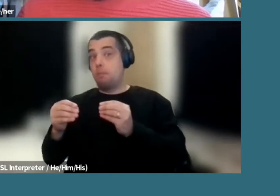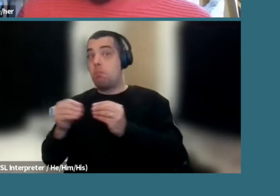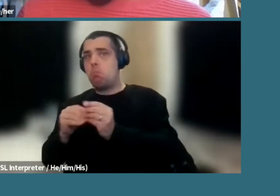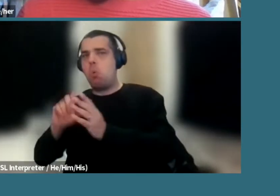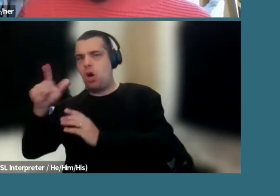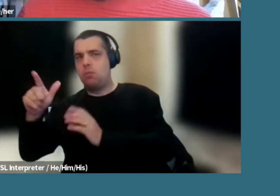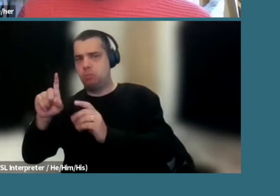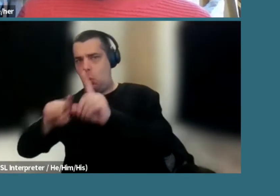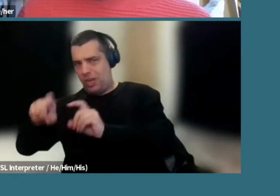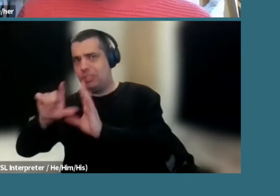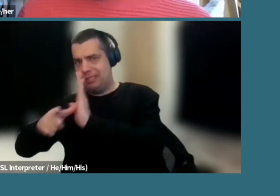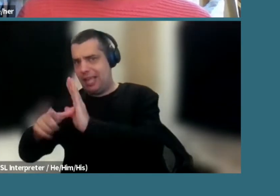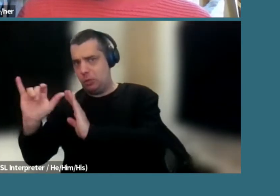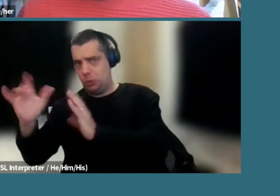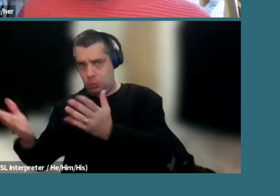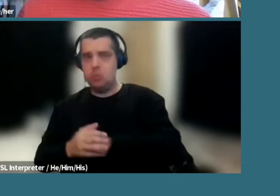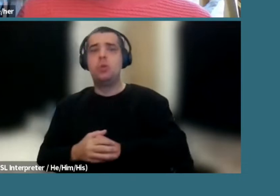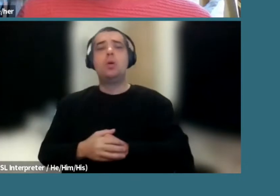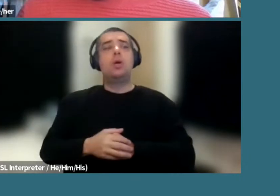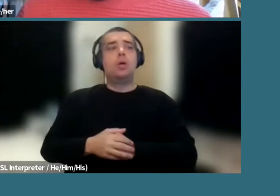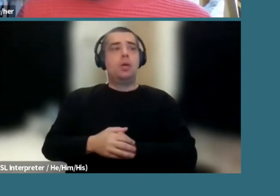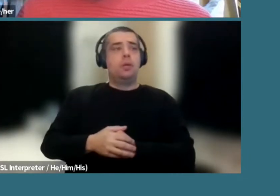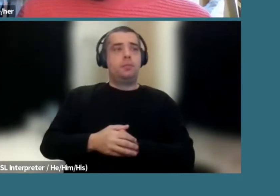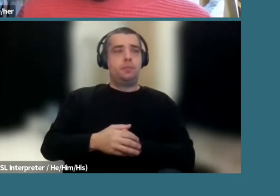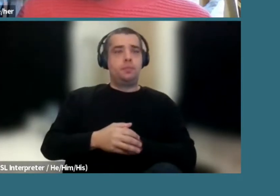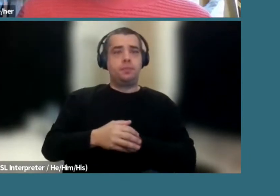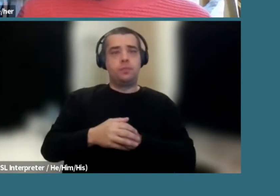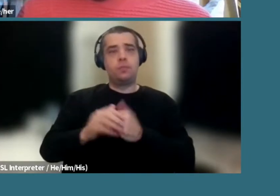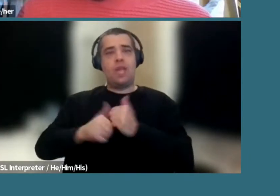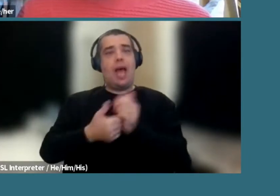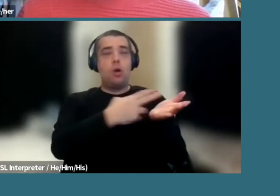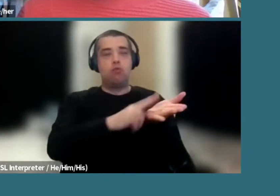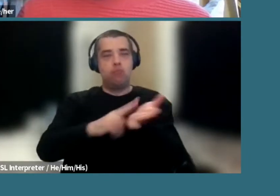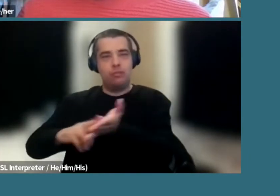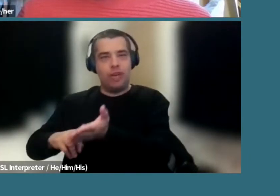that because what came in as a question in some of our registration materials?